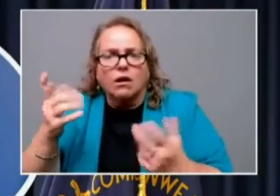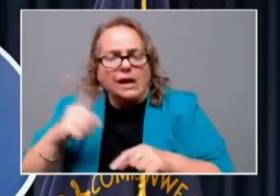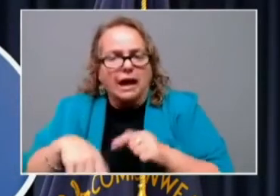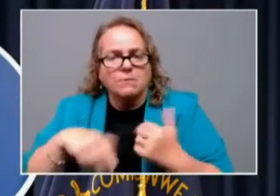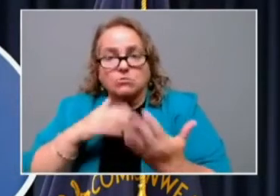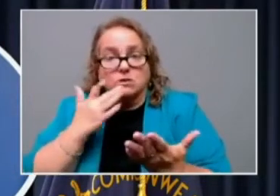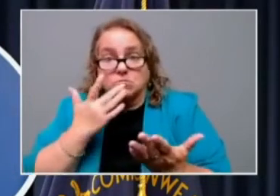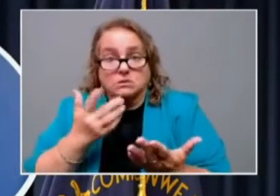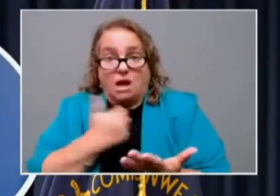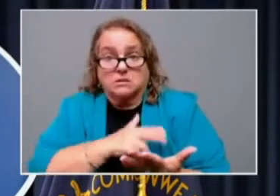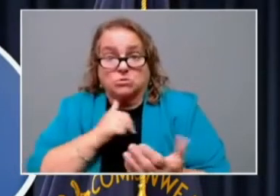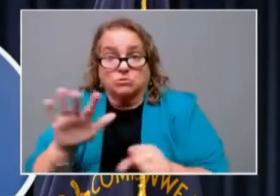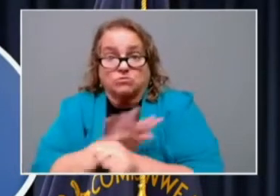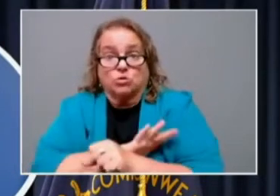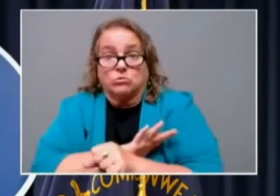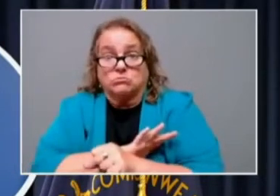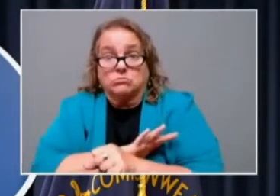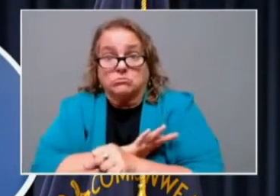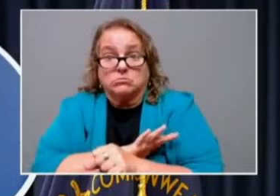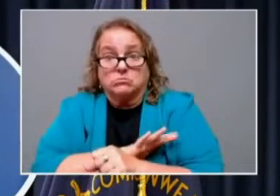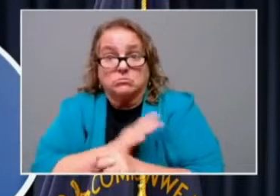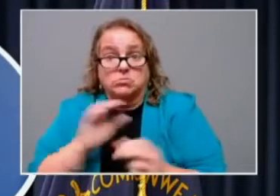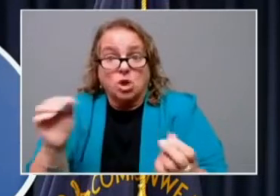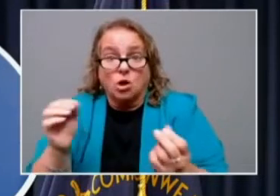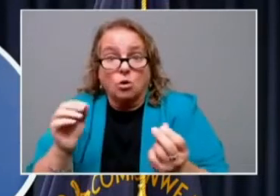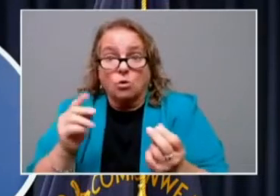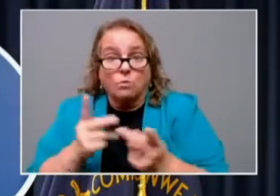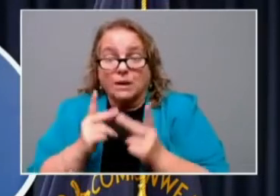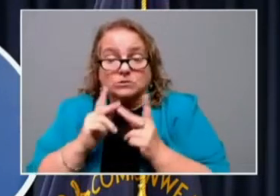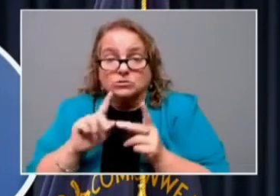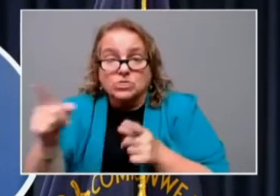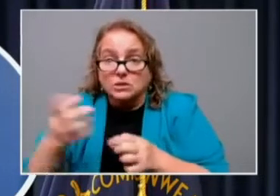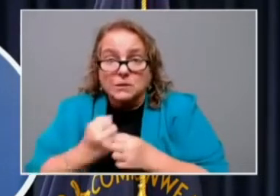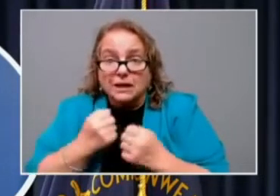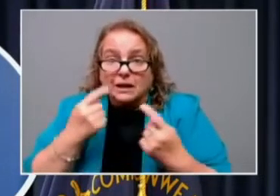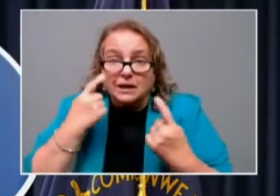patients to get their care. Um the way to get out of this is universal